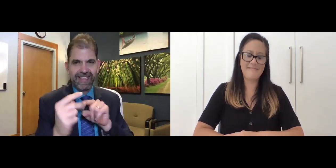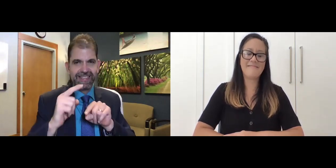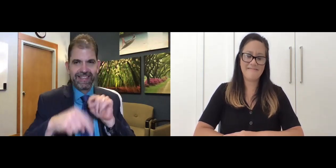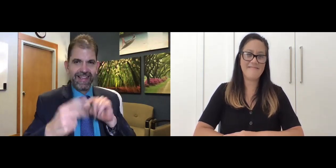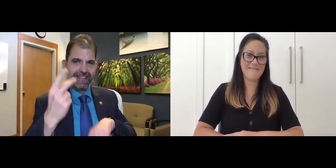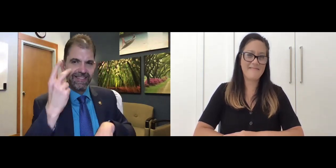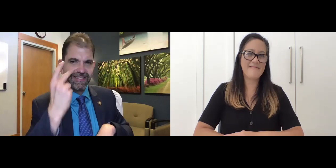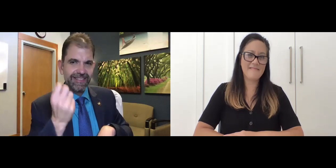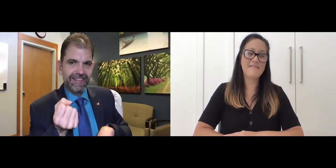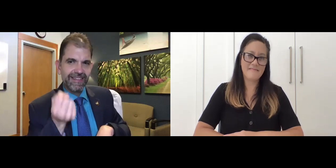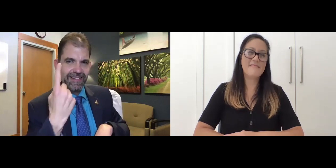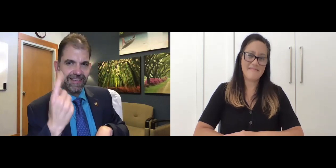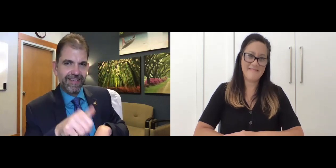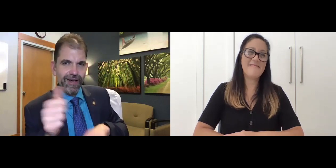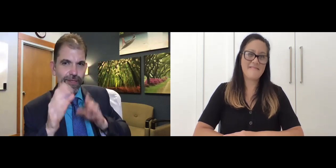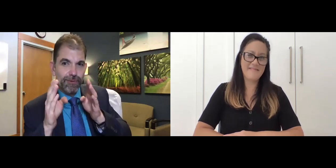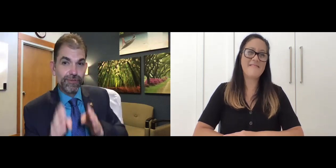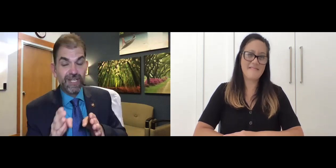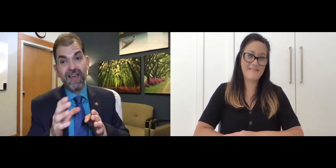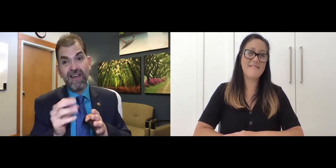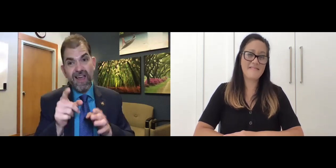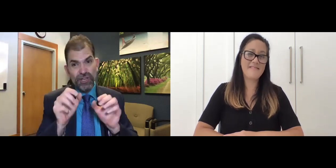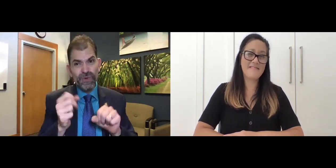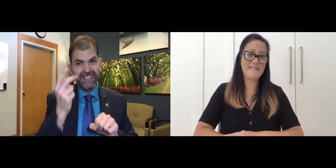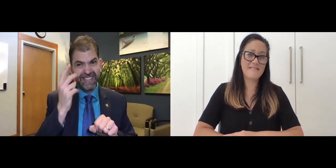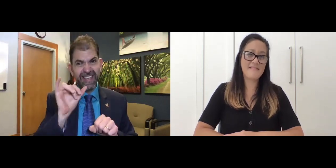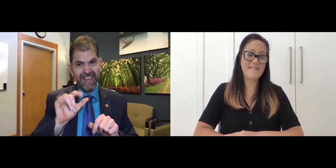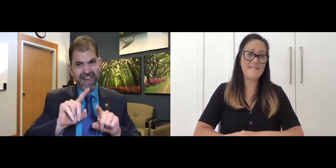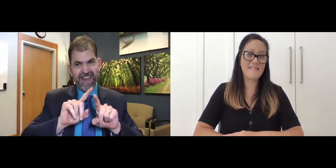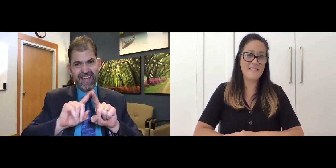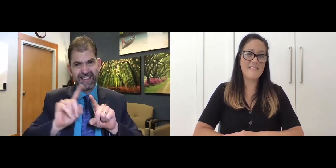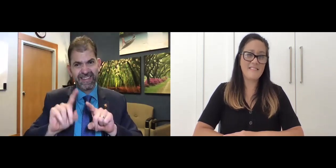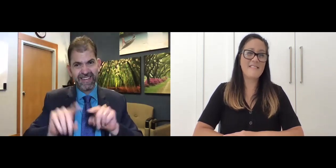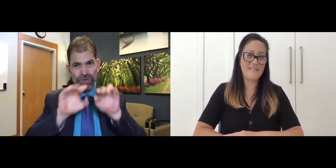He wasn't able to understand that it belonged to someone else.